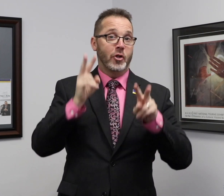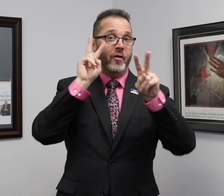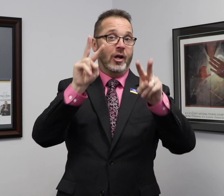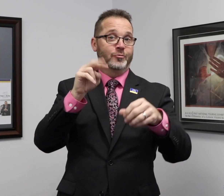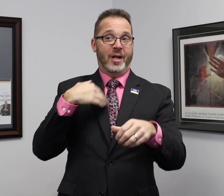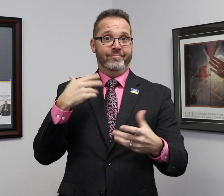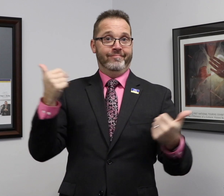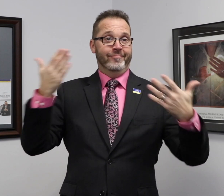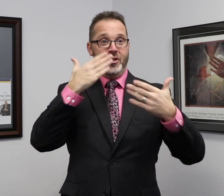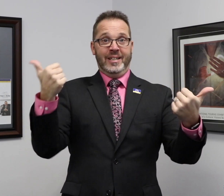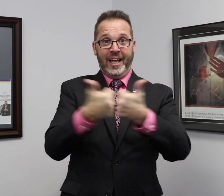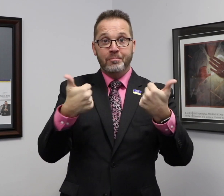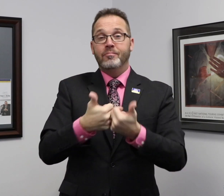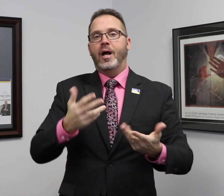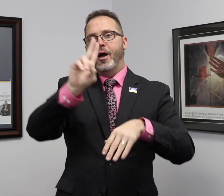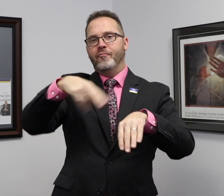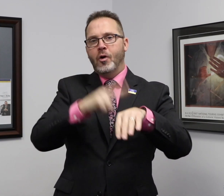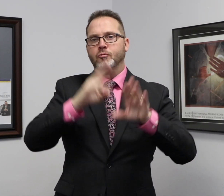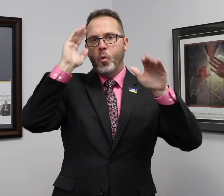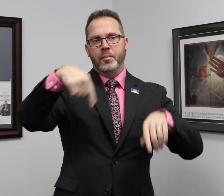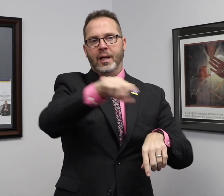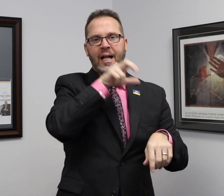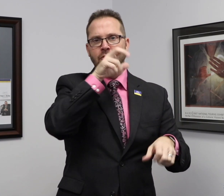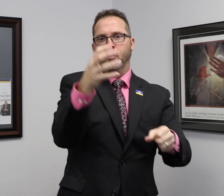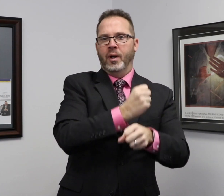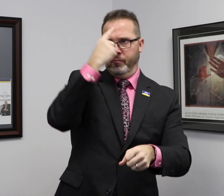to a good game and of course we hope the Eagles win so that